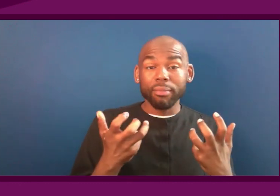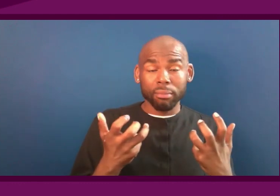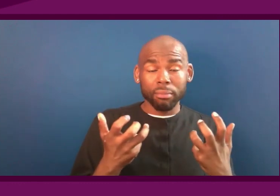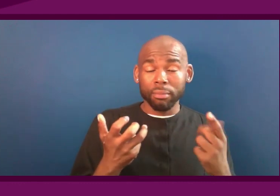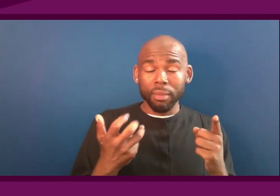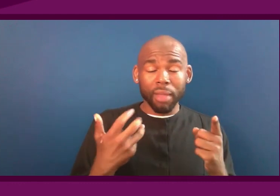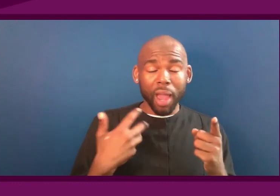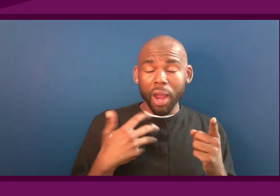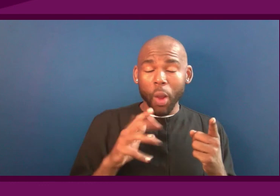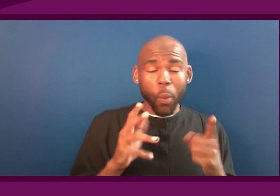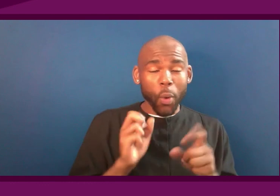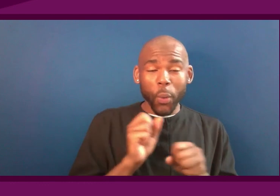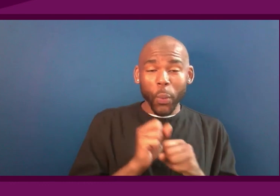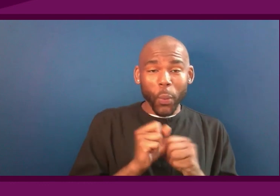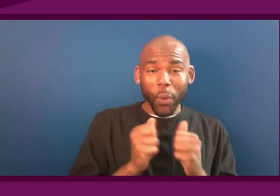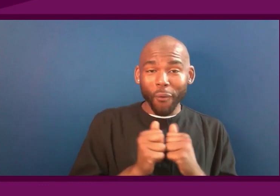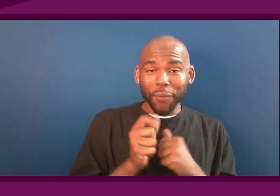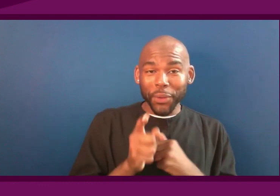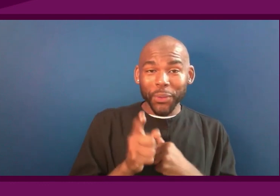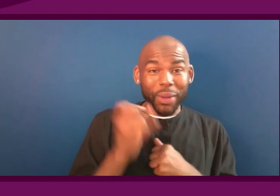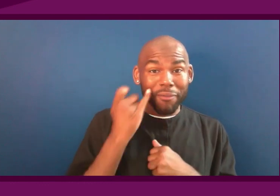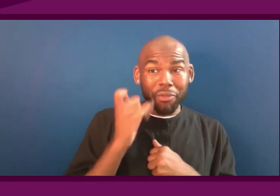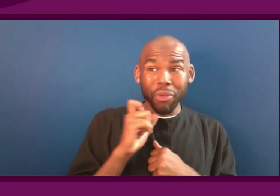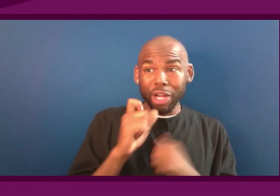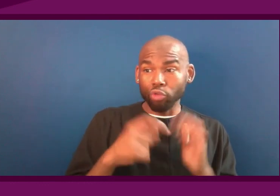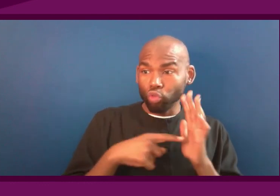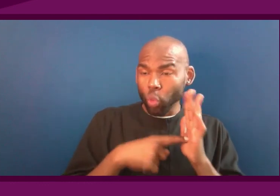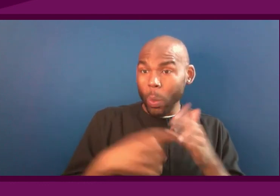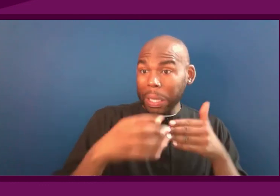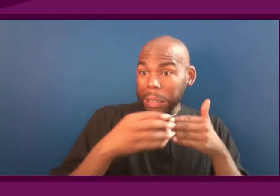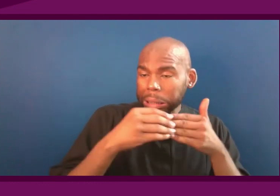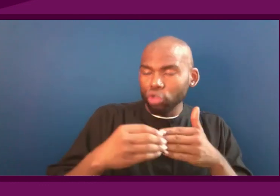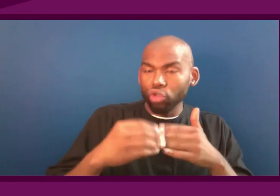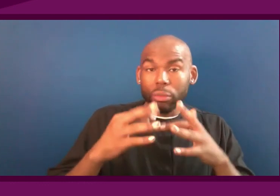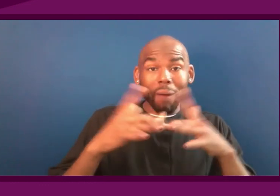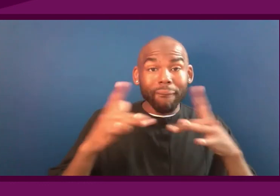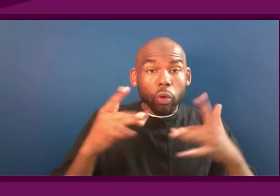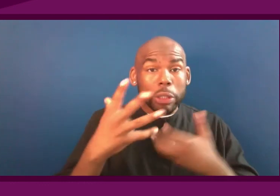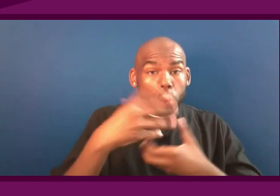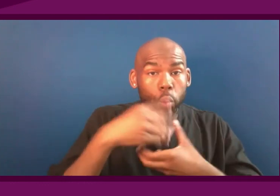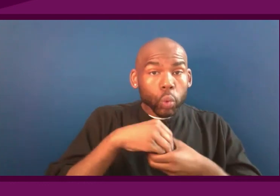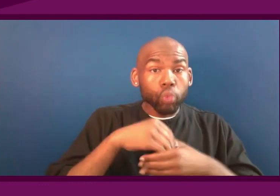I would recommend is to pay attention to what is happening in society, because it has changed and